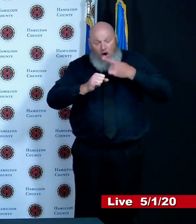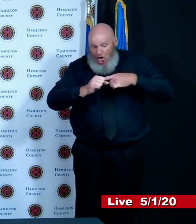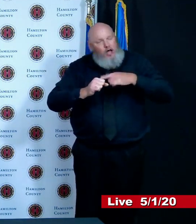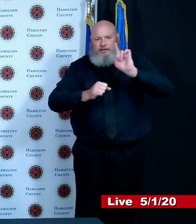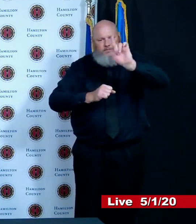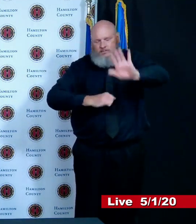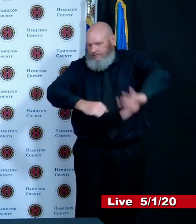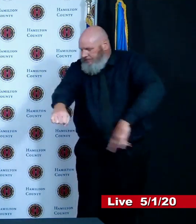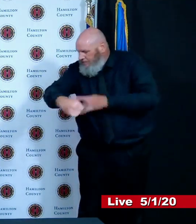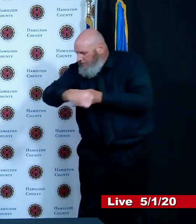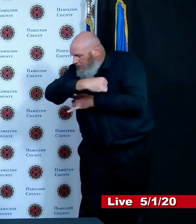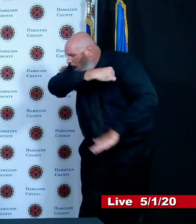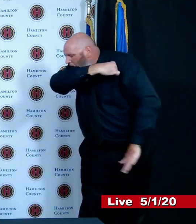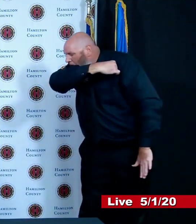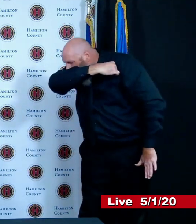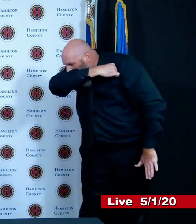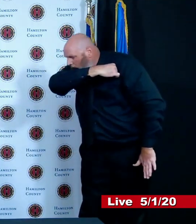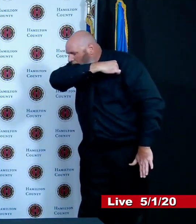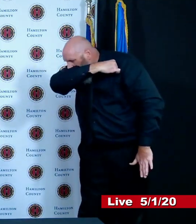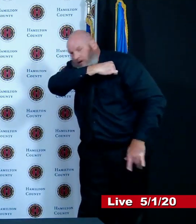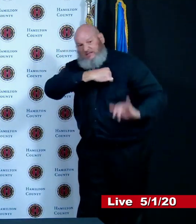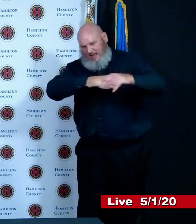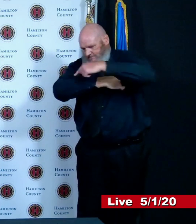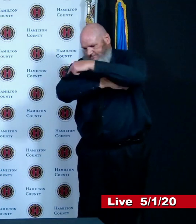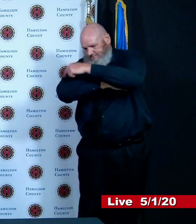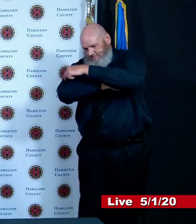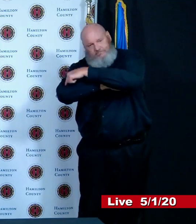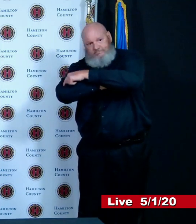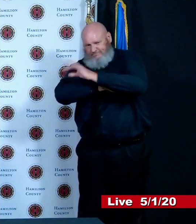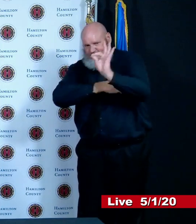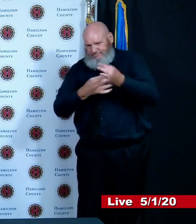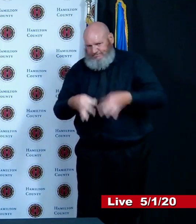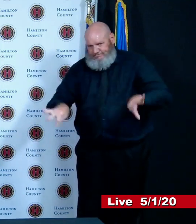an expectation that business is clean and sanitized high touch